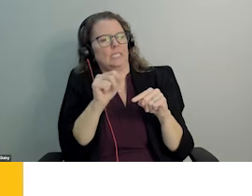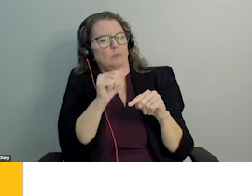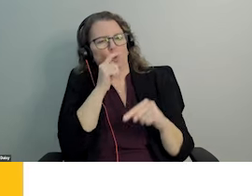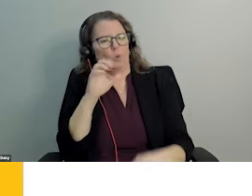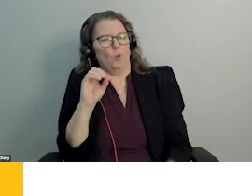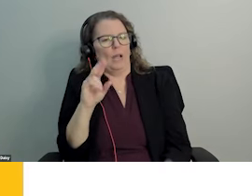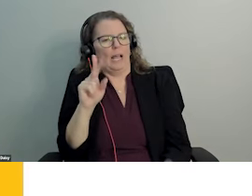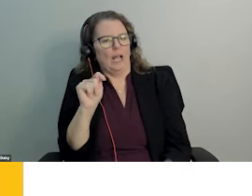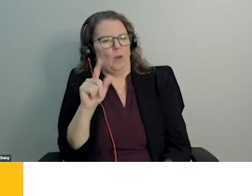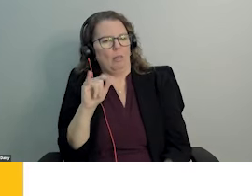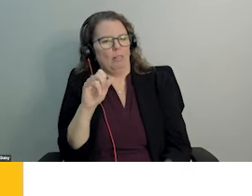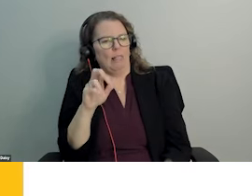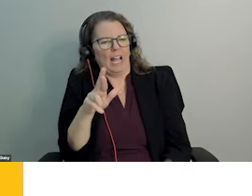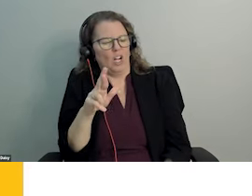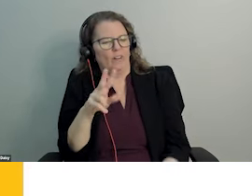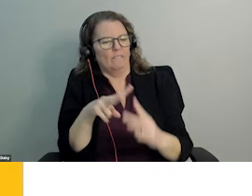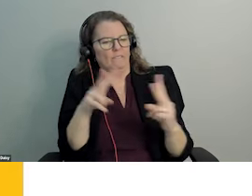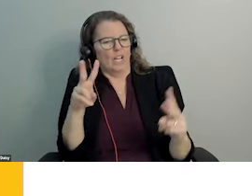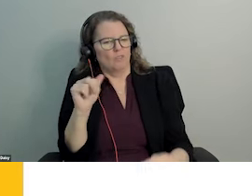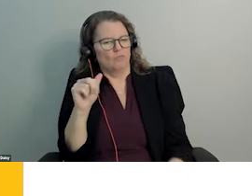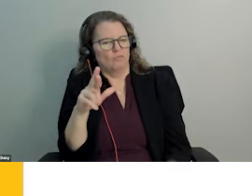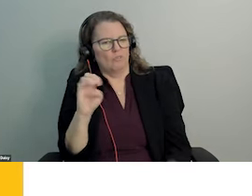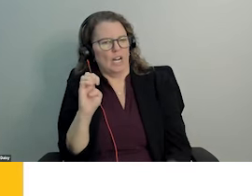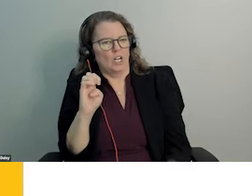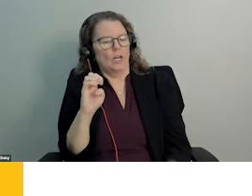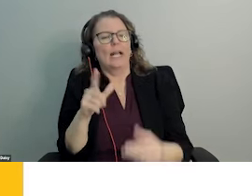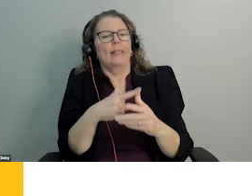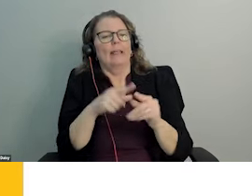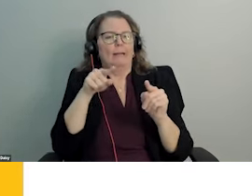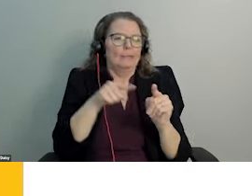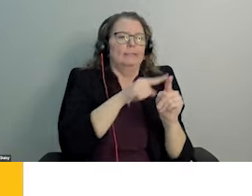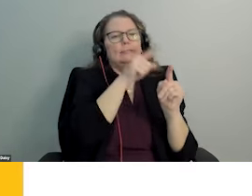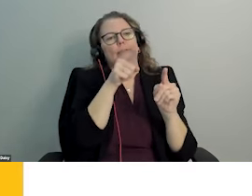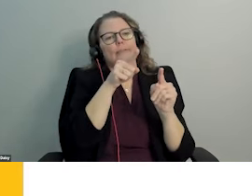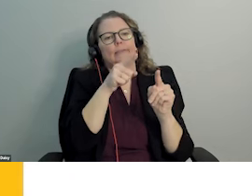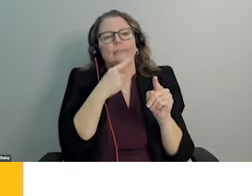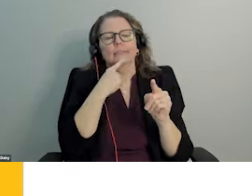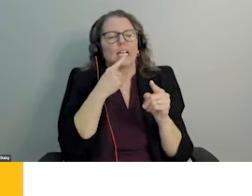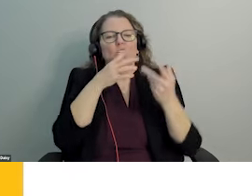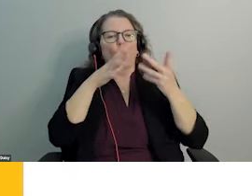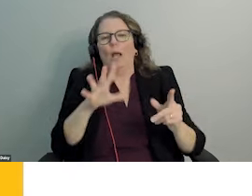And then it leads to people not wanting to consider disability, not wanting to consider accessibility measures.